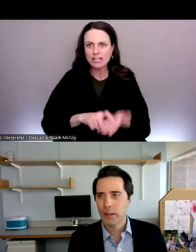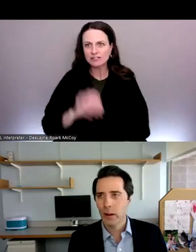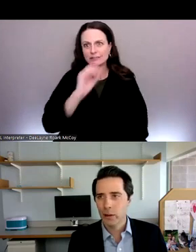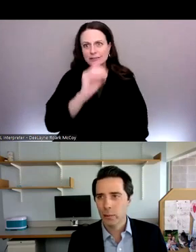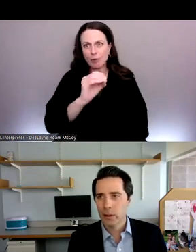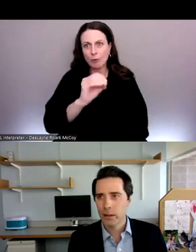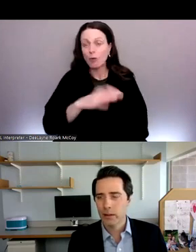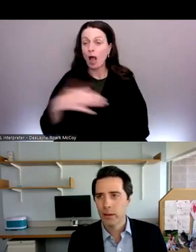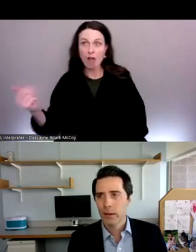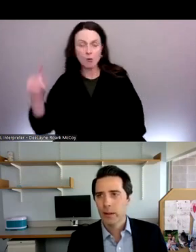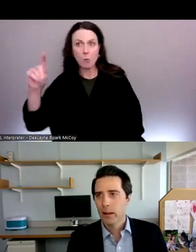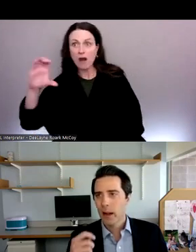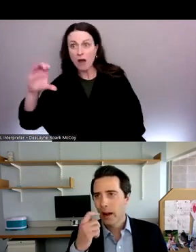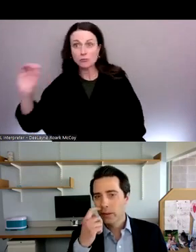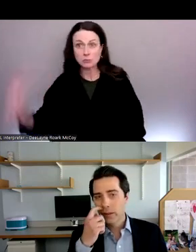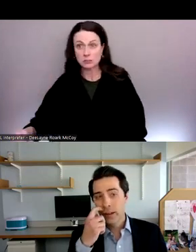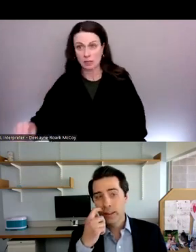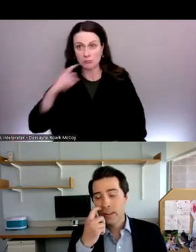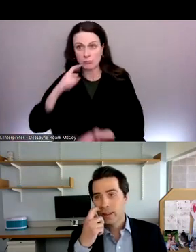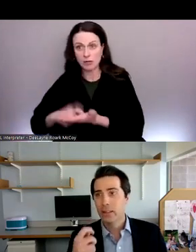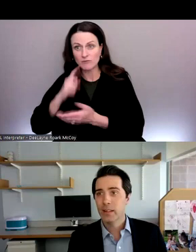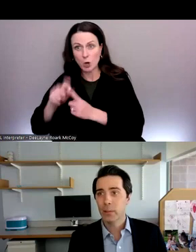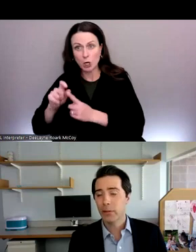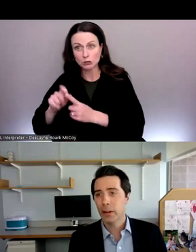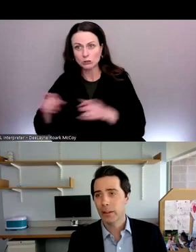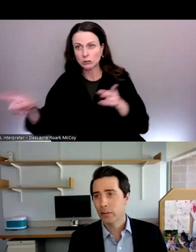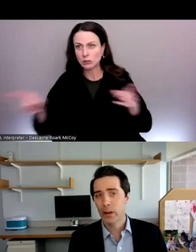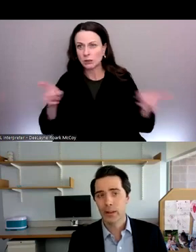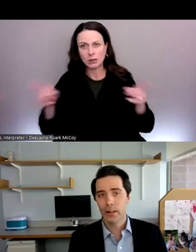get a hundred percent